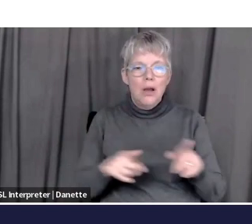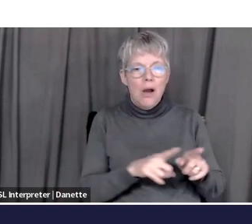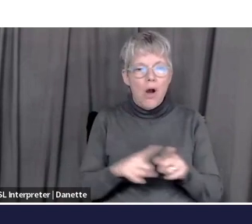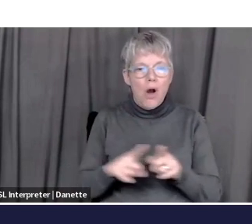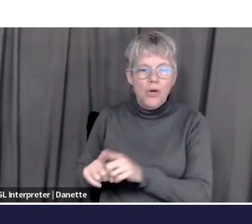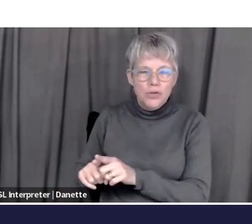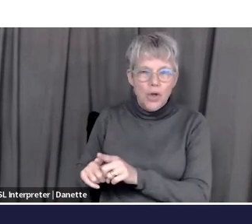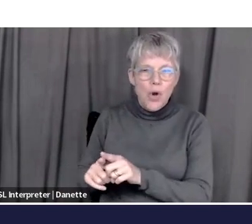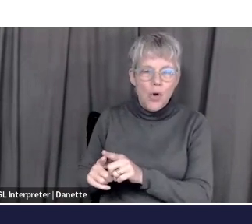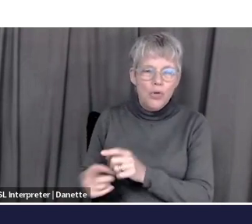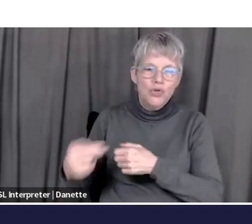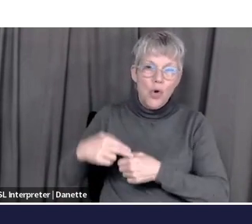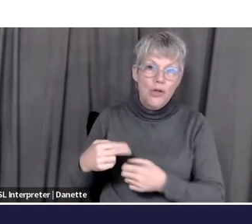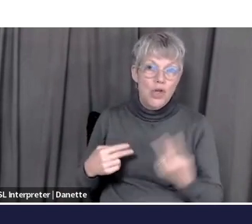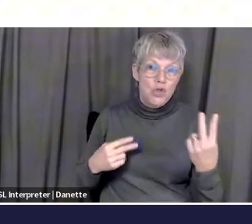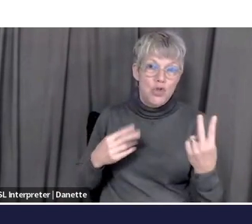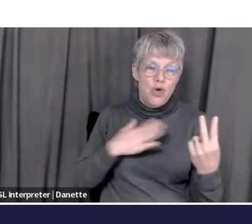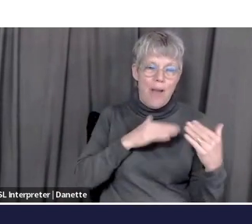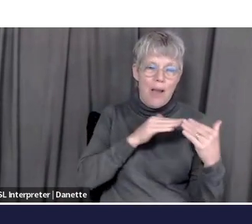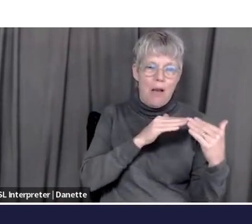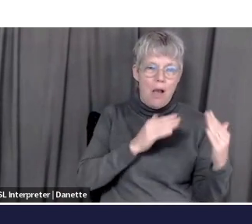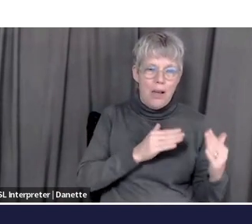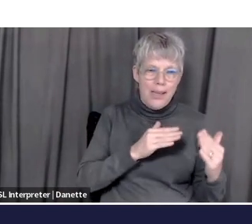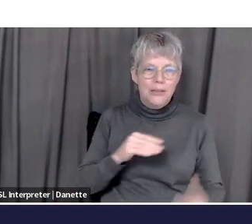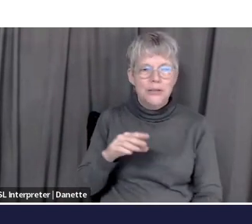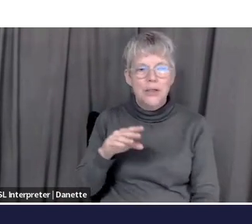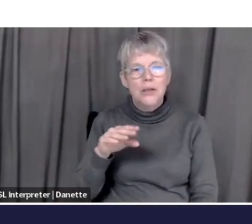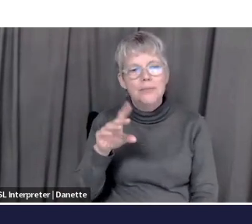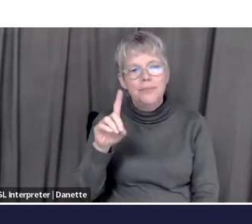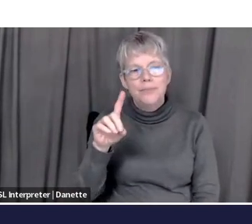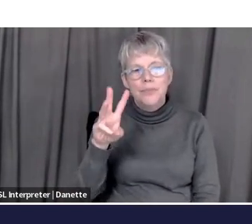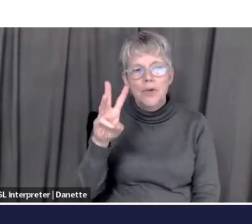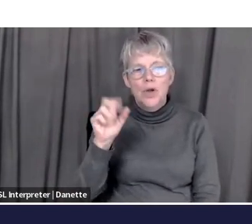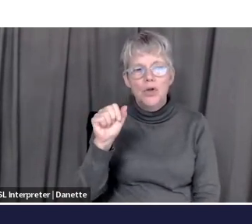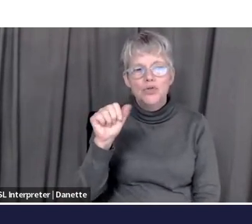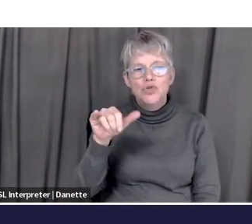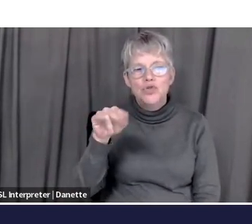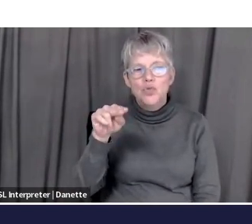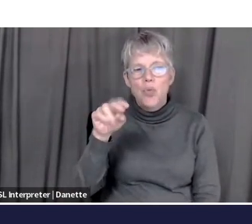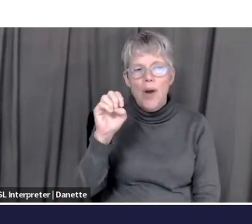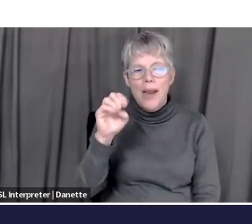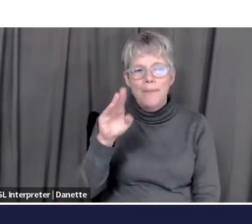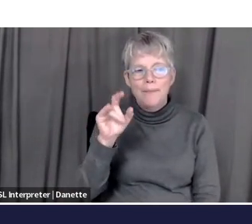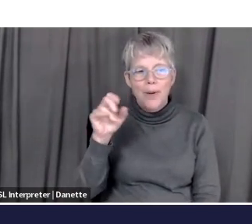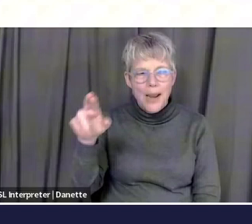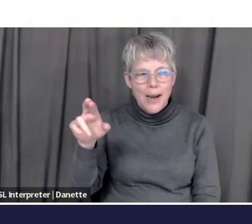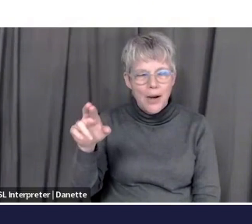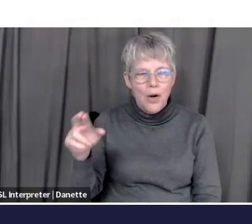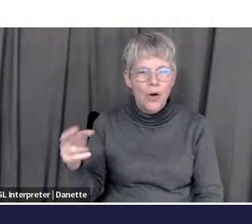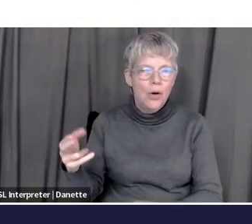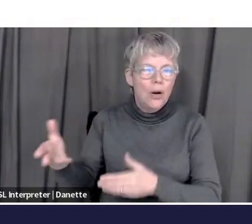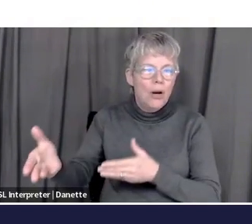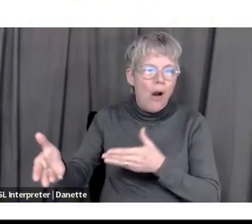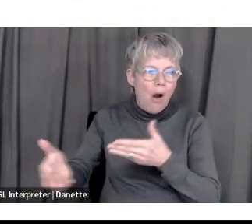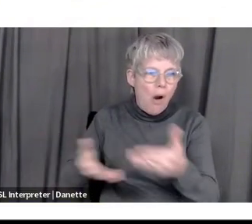I'm also joined today. I wanted to share with two of my colleagues, Dwayne Blair. Dwayne is onboarding supervisor at Chess Health.